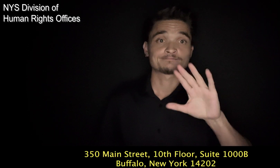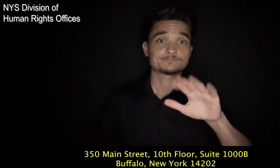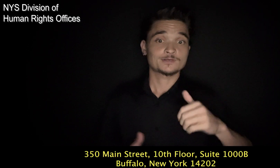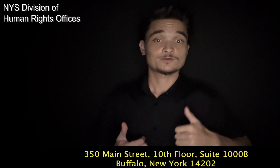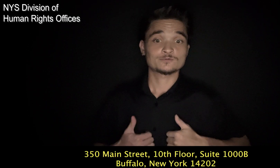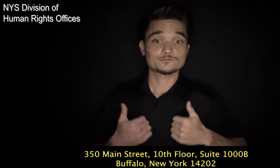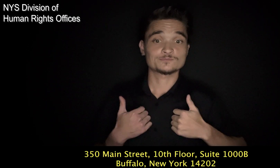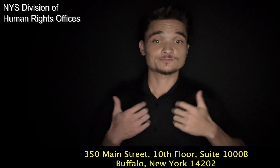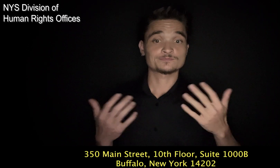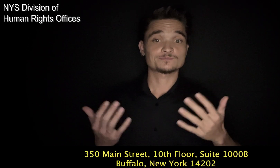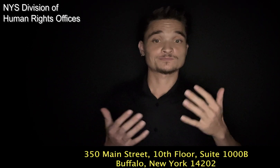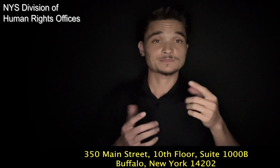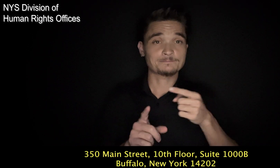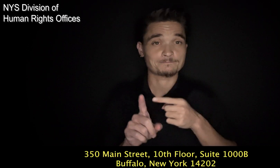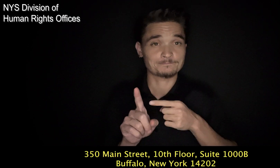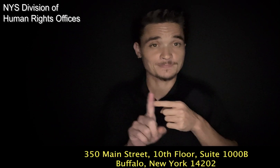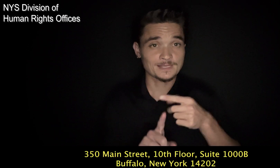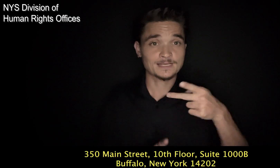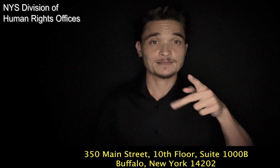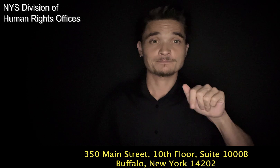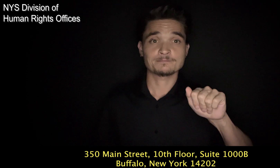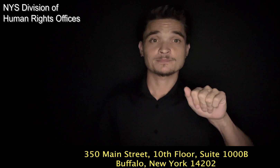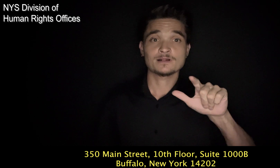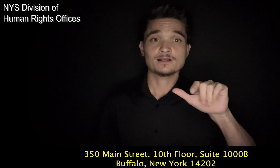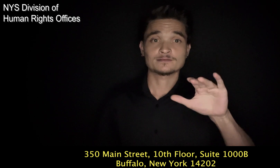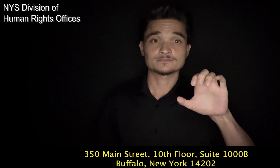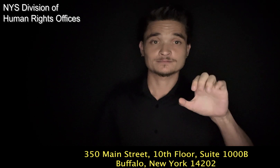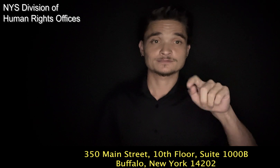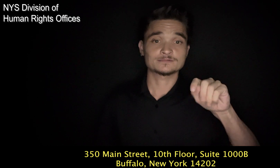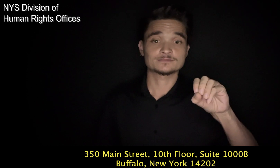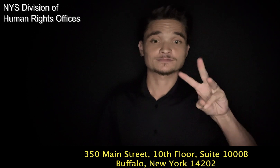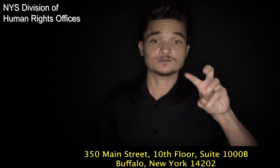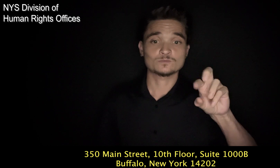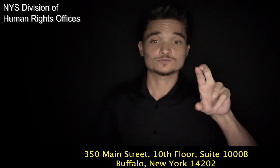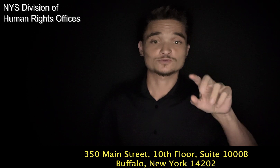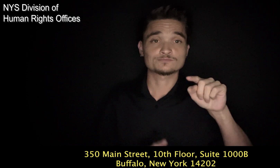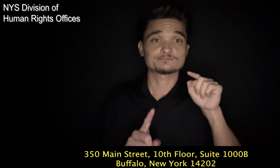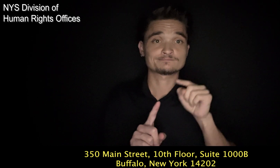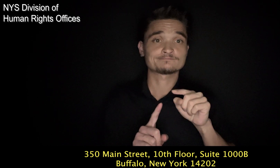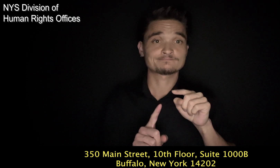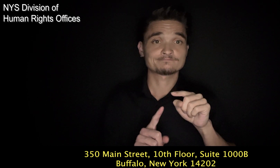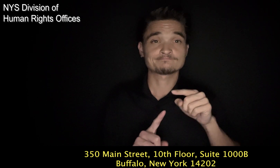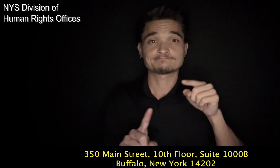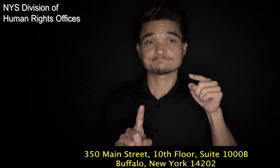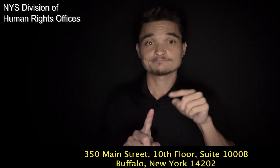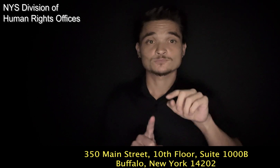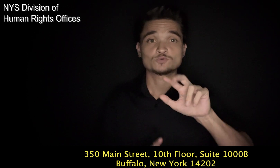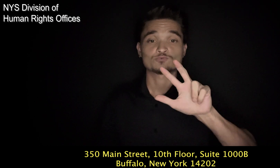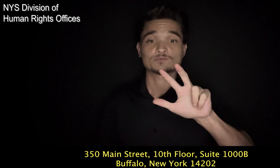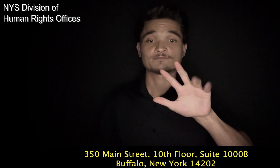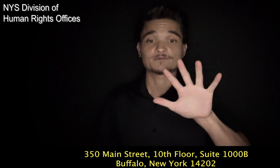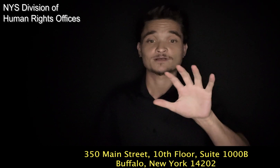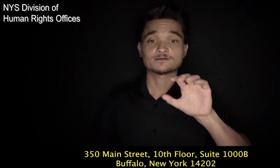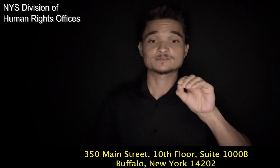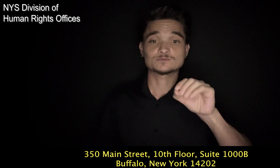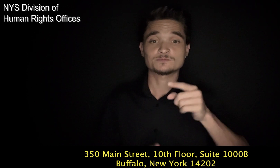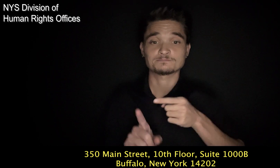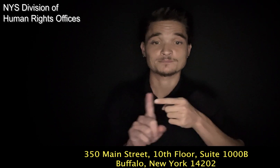350 Main Street, 10th Floor, Suite 1000B Buffalo, New York 14202